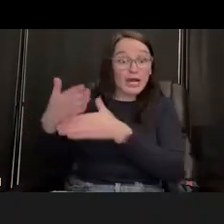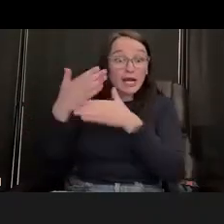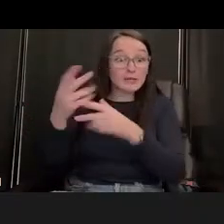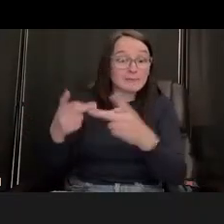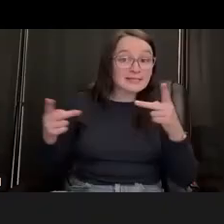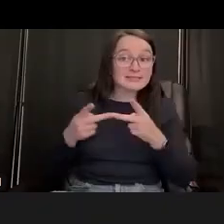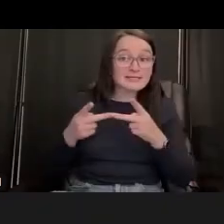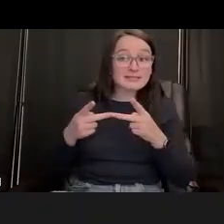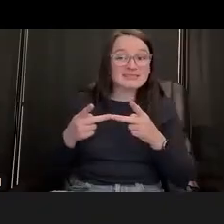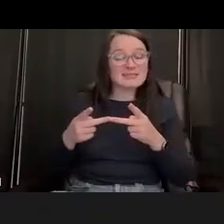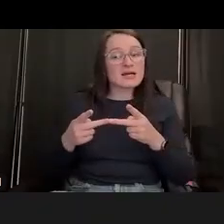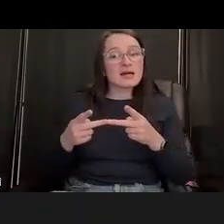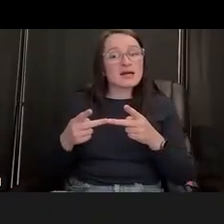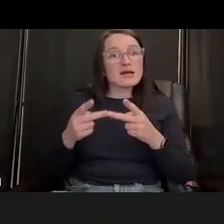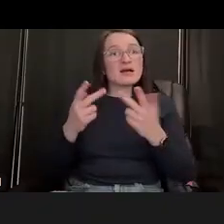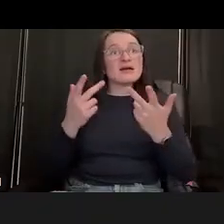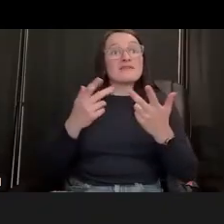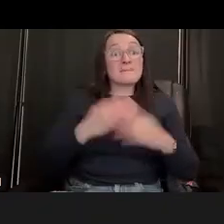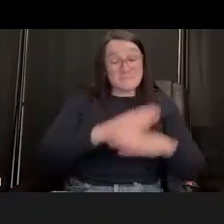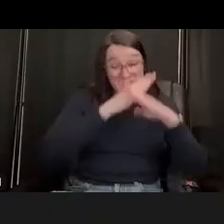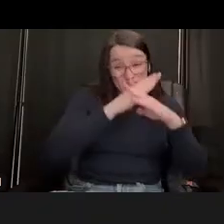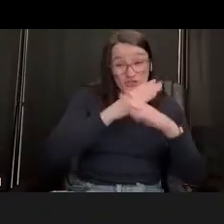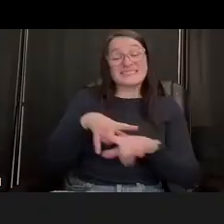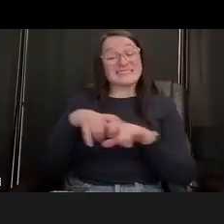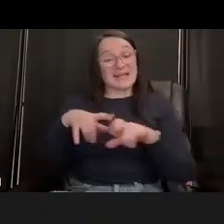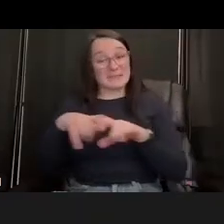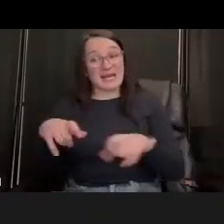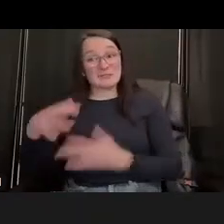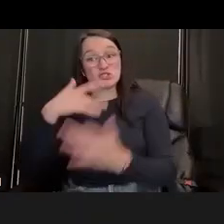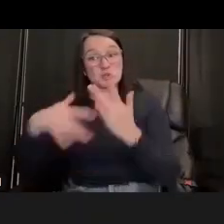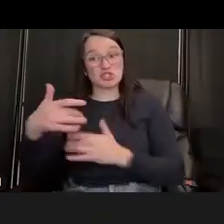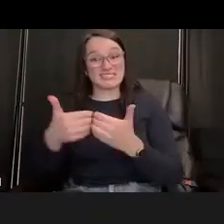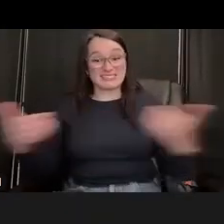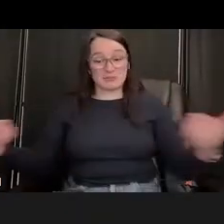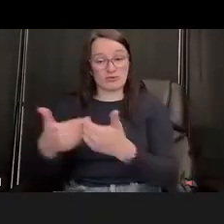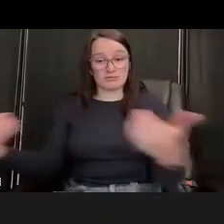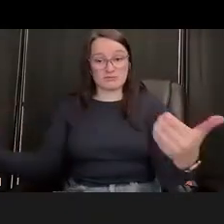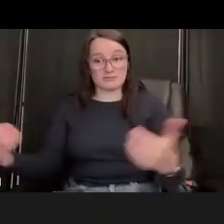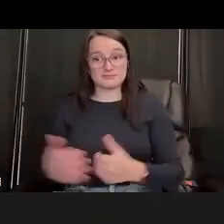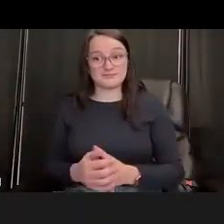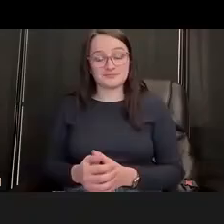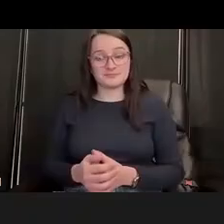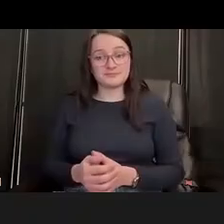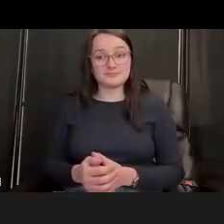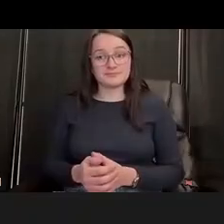segregated. Um even when successfully hired in a role, um the impact is almost immediate.